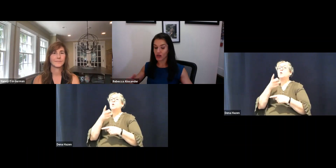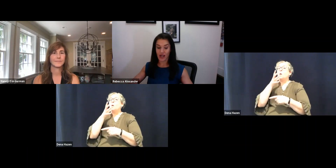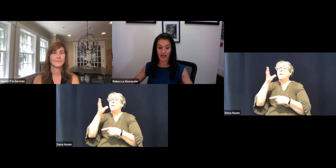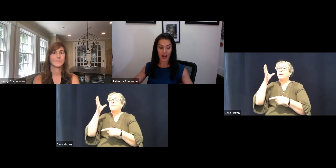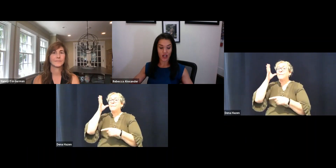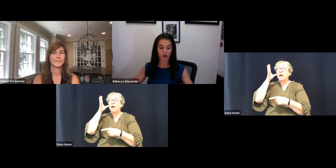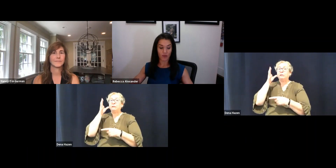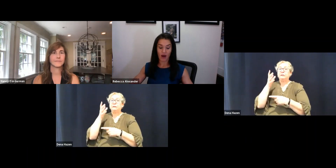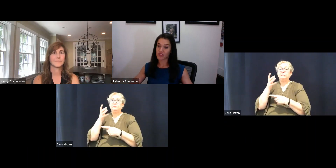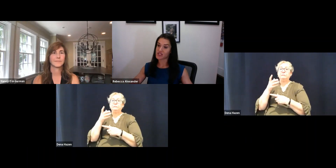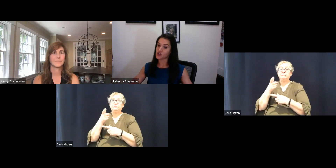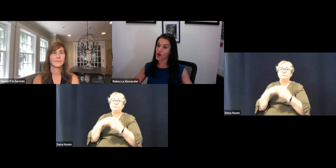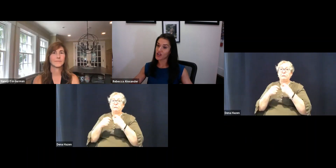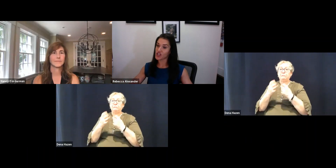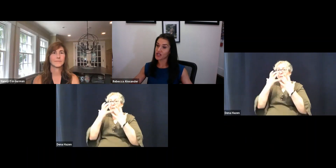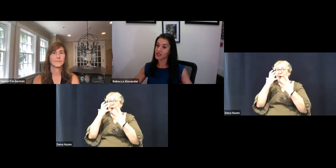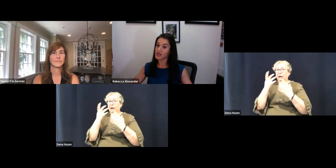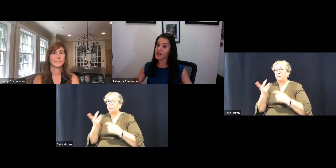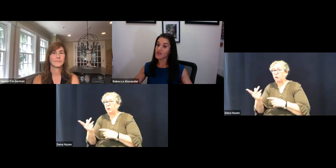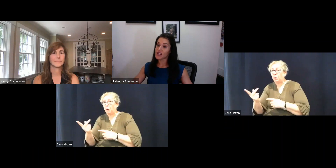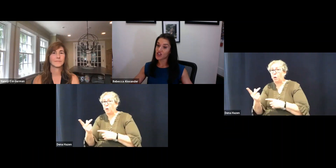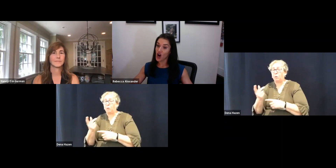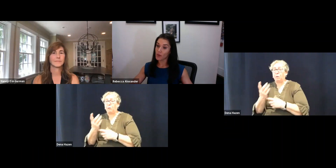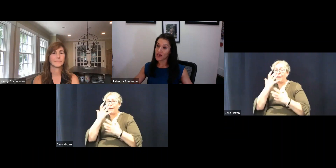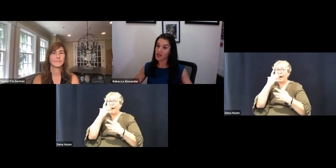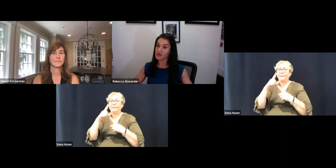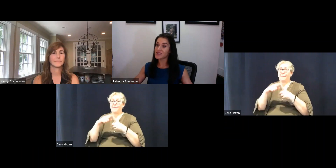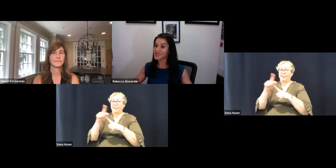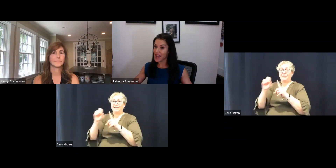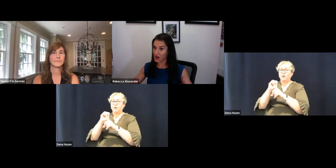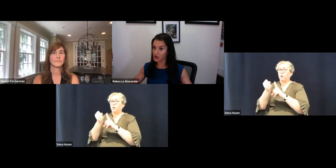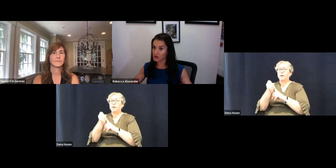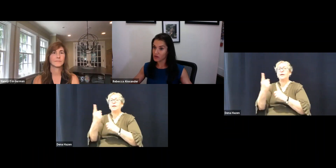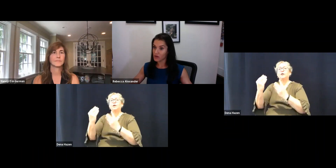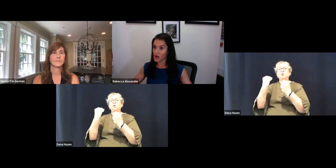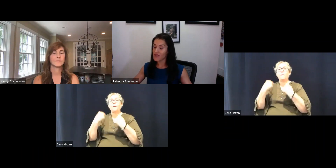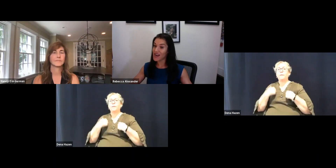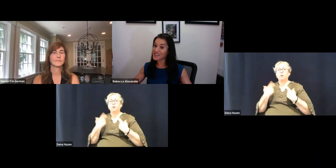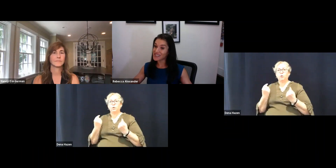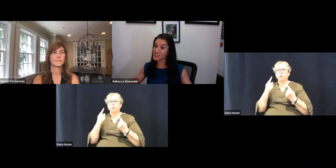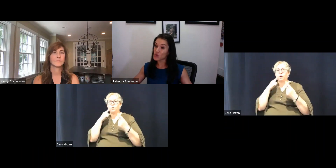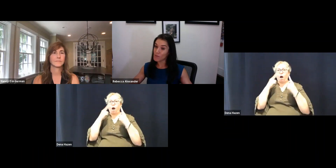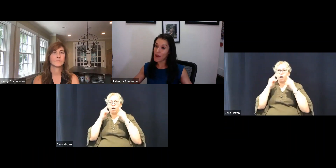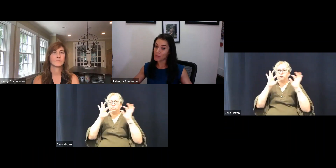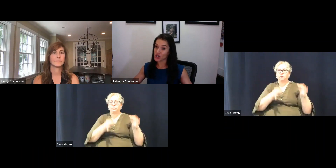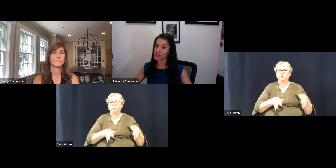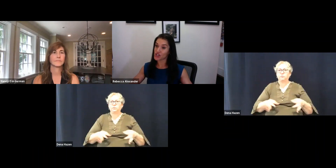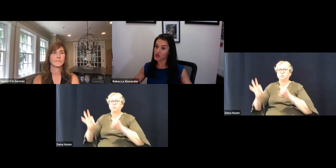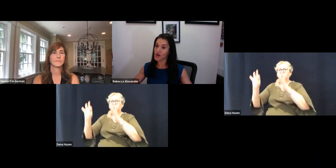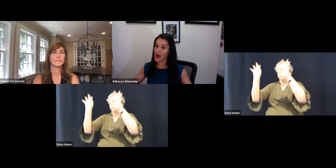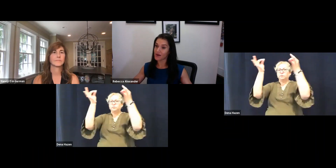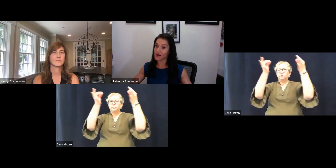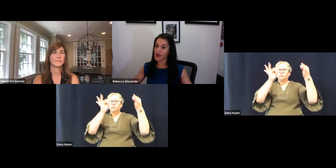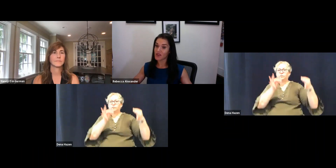or getting angry about the situation, they taught me to scan. And that I needed to remember to do that.